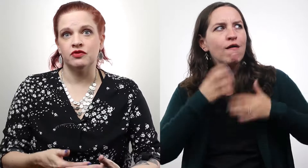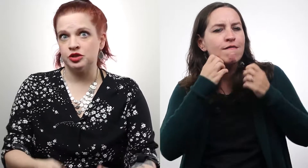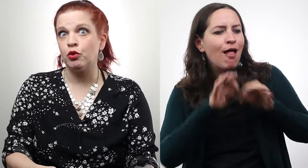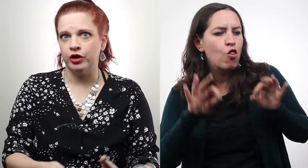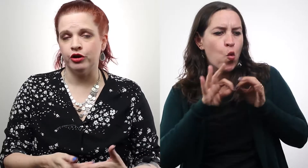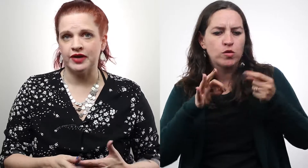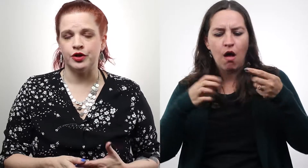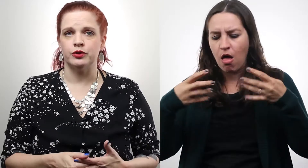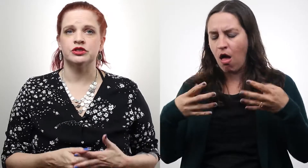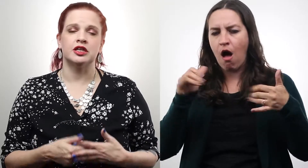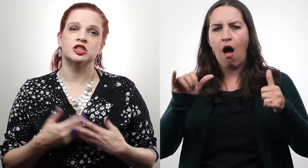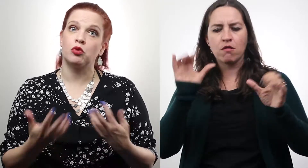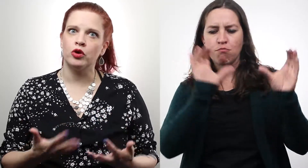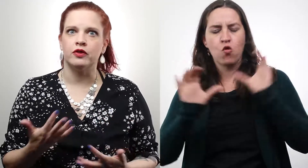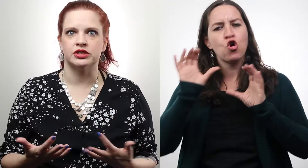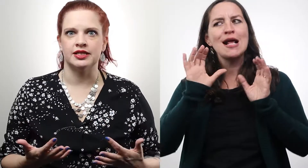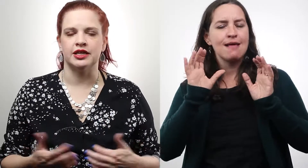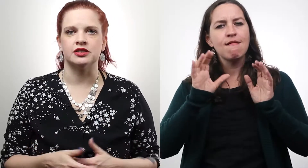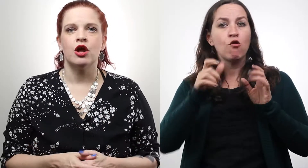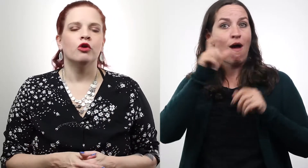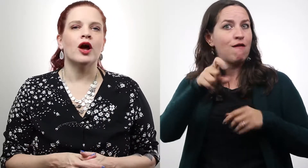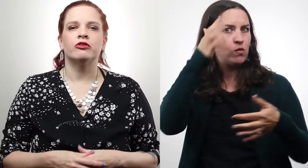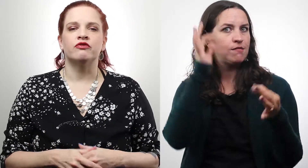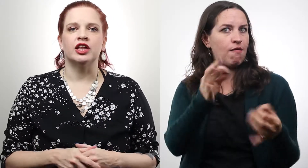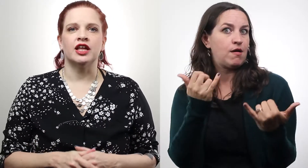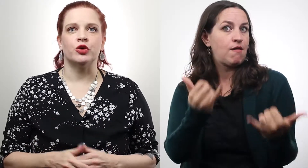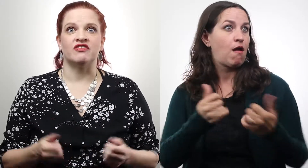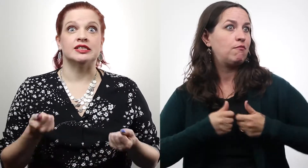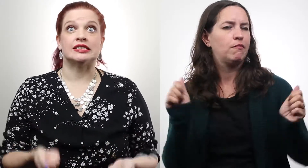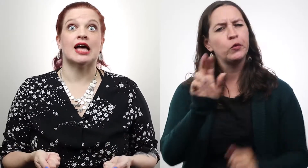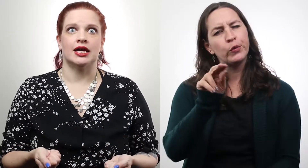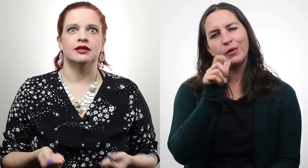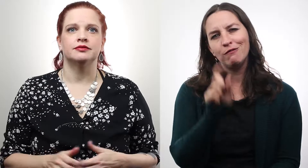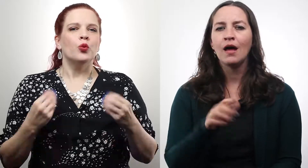of exploring your values and exploring those ideas rather than feeling like you have to decide.